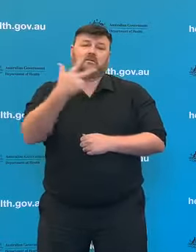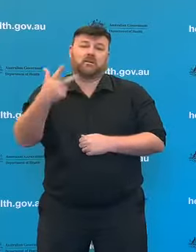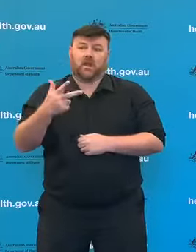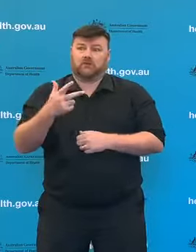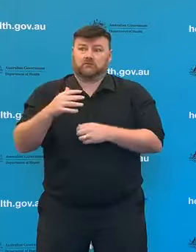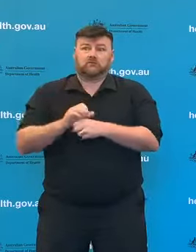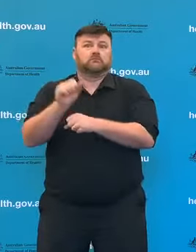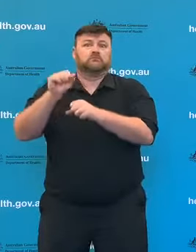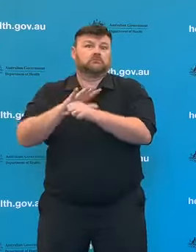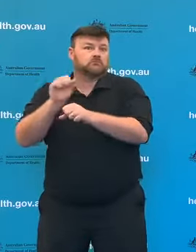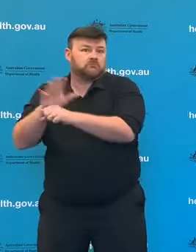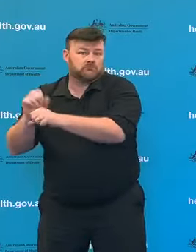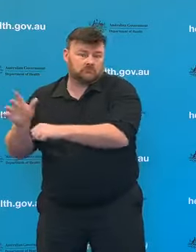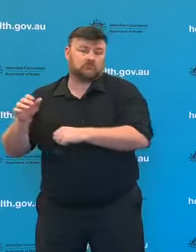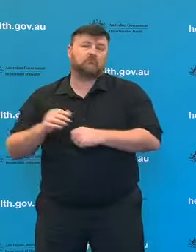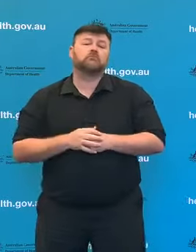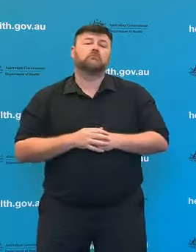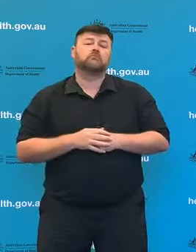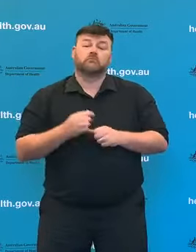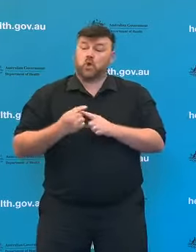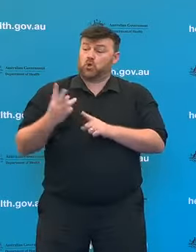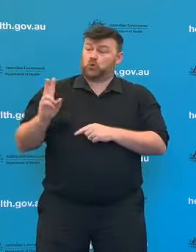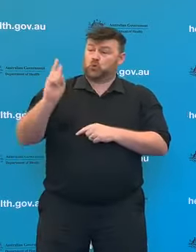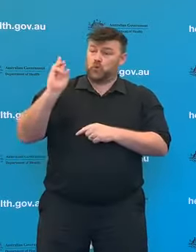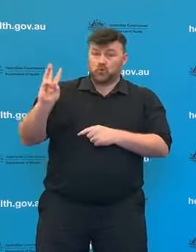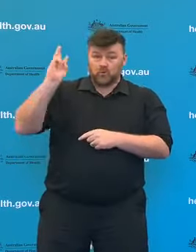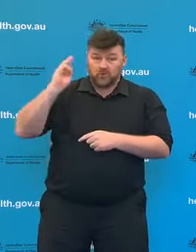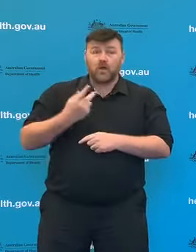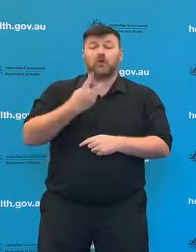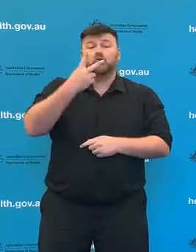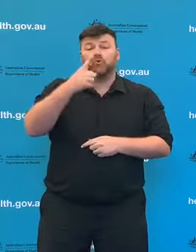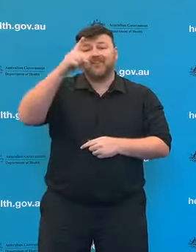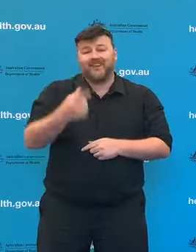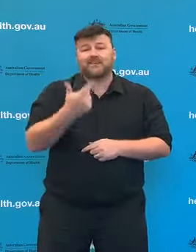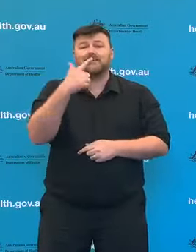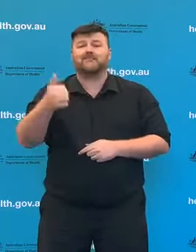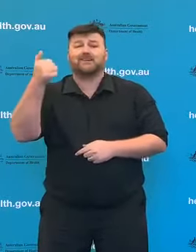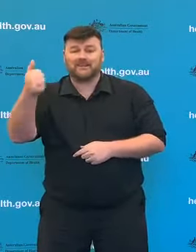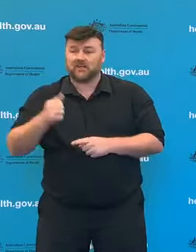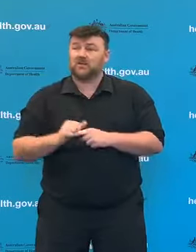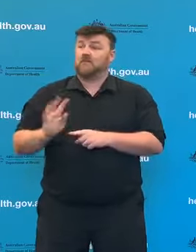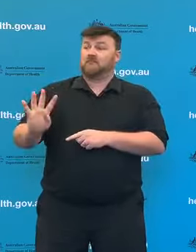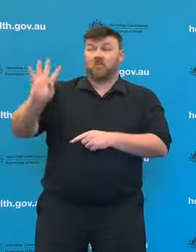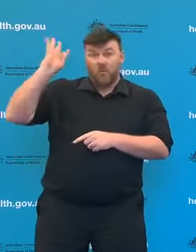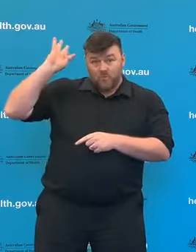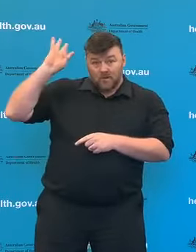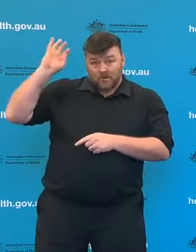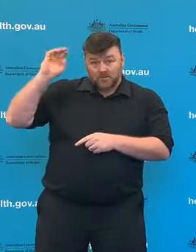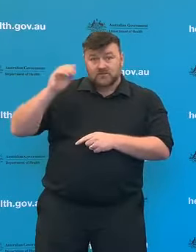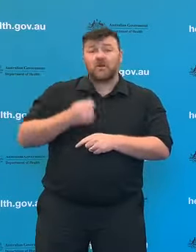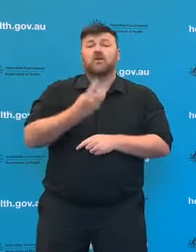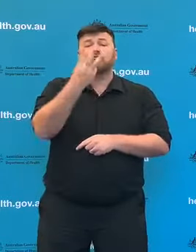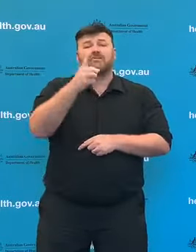The week before that with 2,076 new cases. The week before that 3,040 new cases,